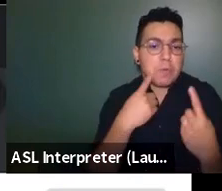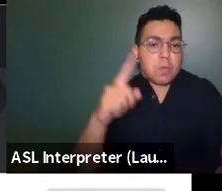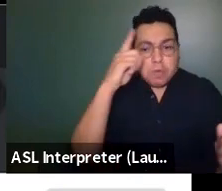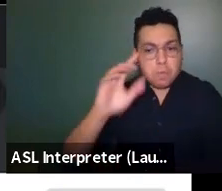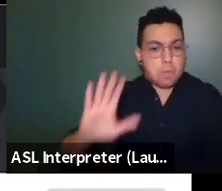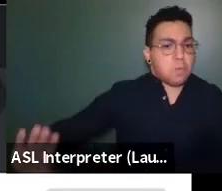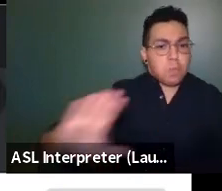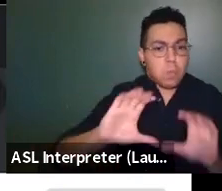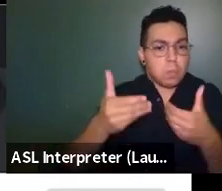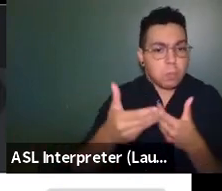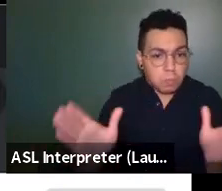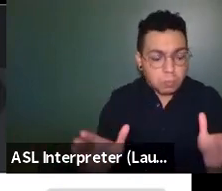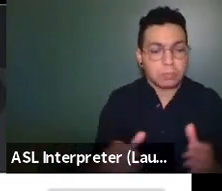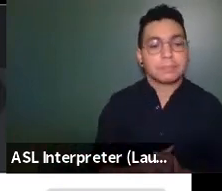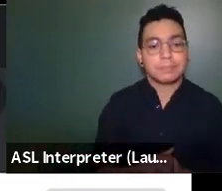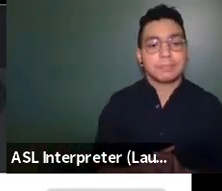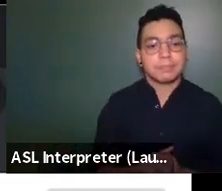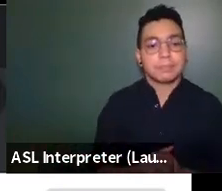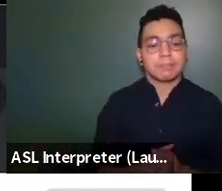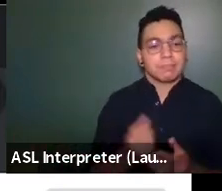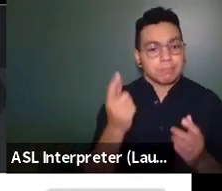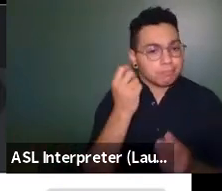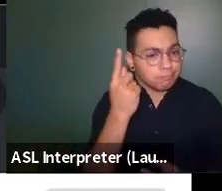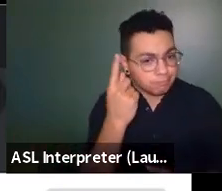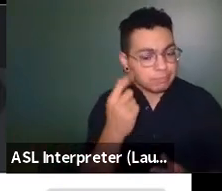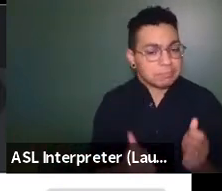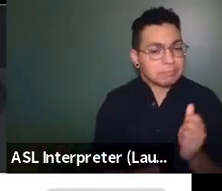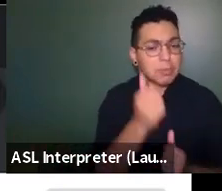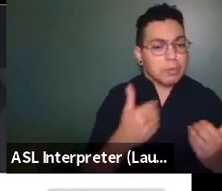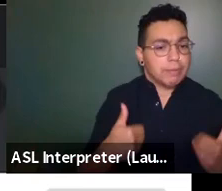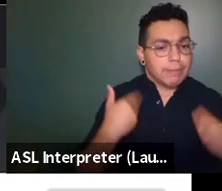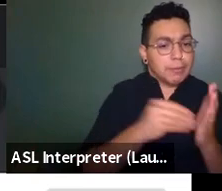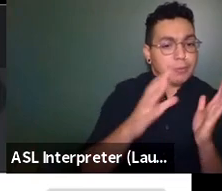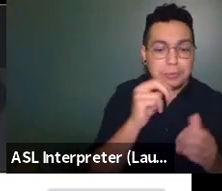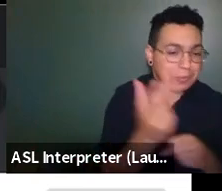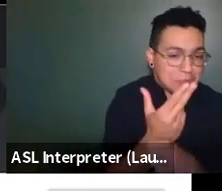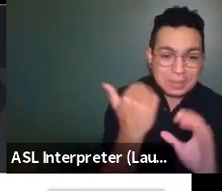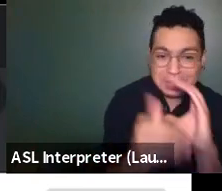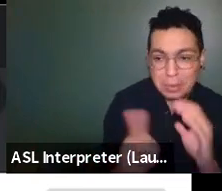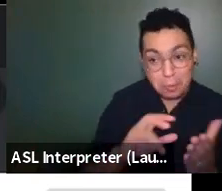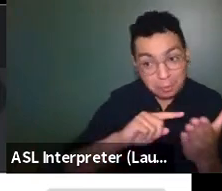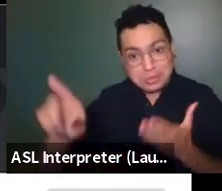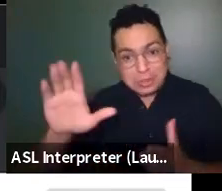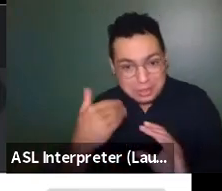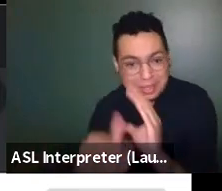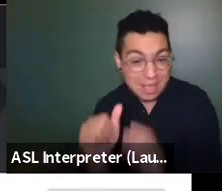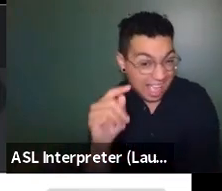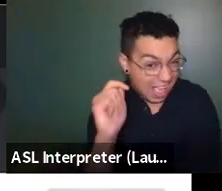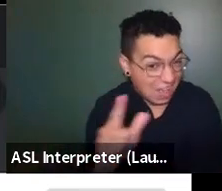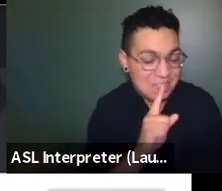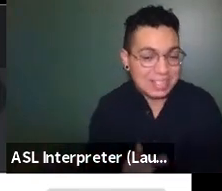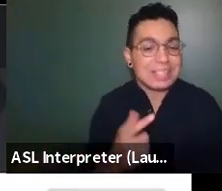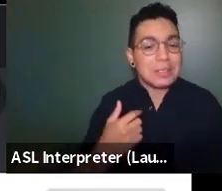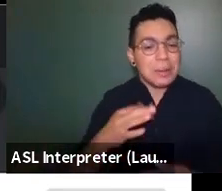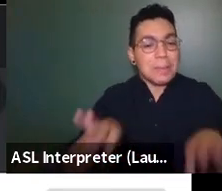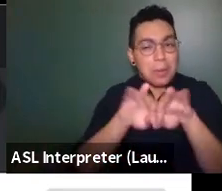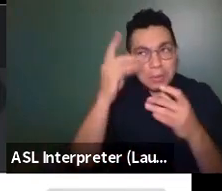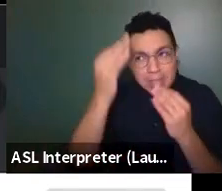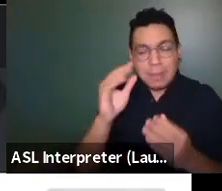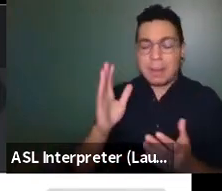ESD 112 - Katherine Livick: Keeping in mind that we know a lot of younger students don't use email or check email at all. So keep in mind the workflow and what your students already know how to do.